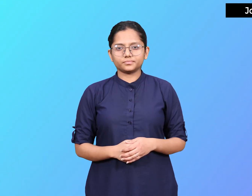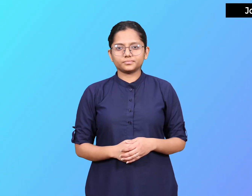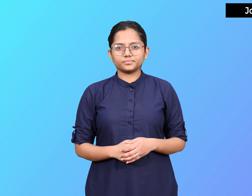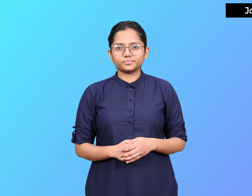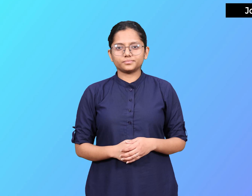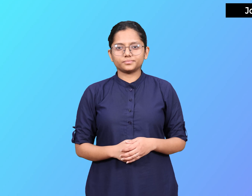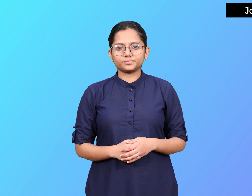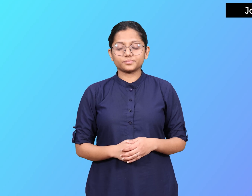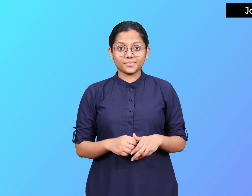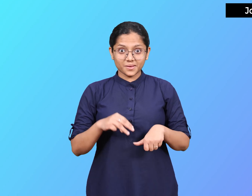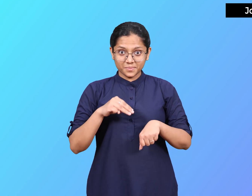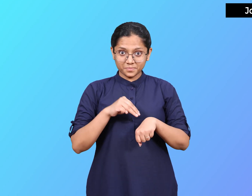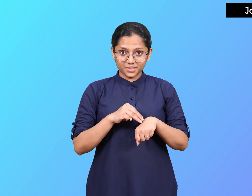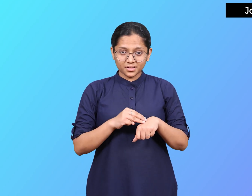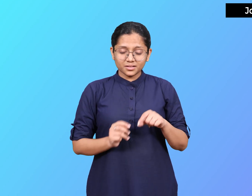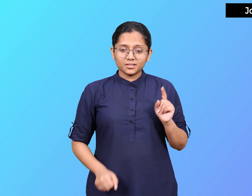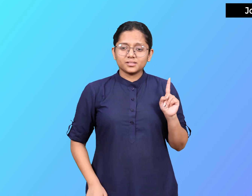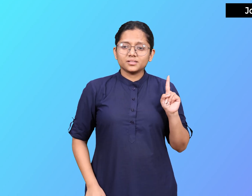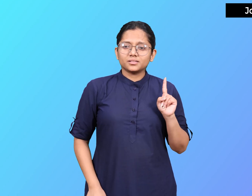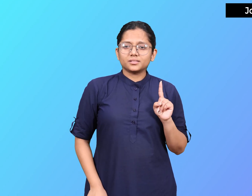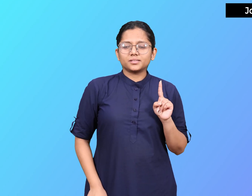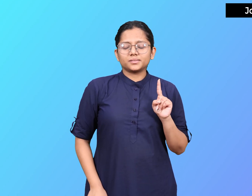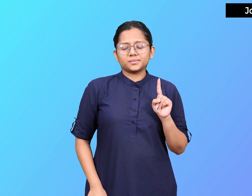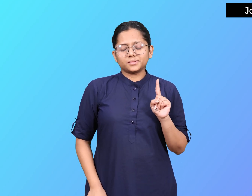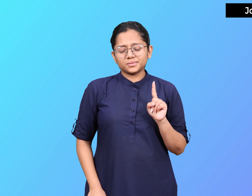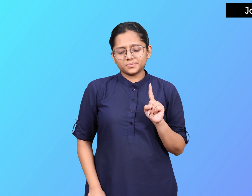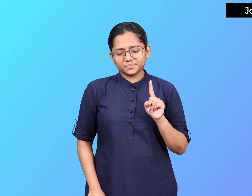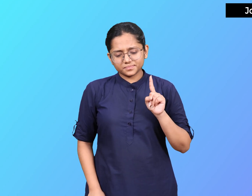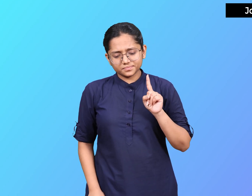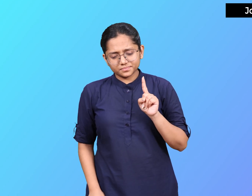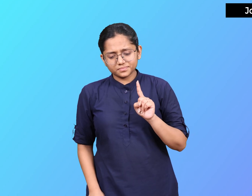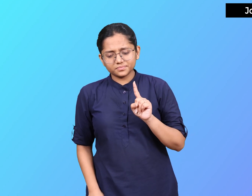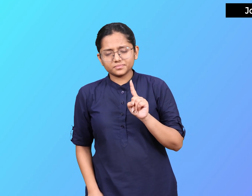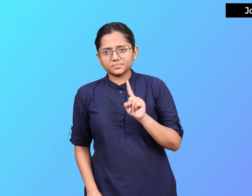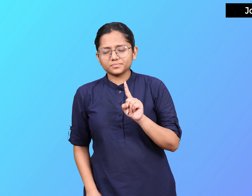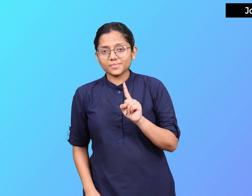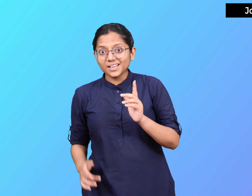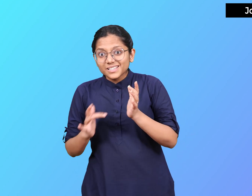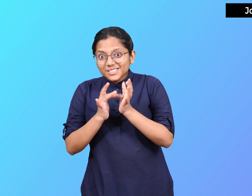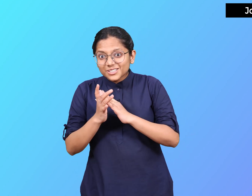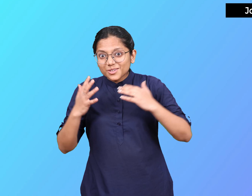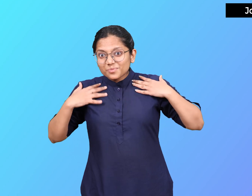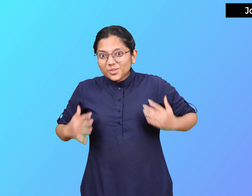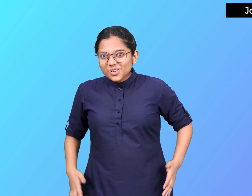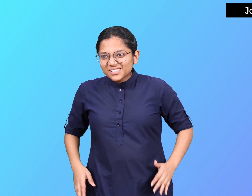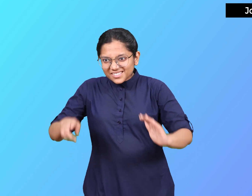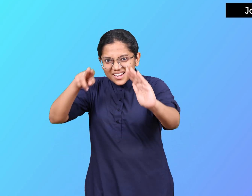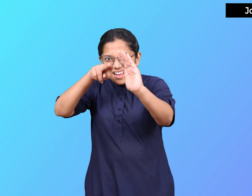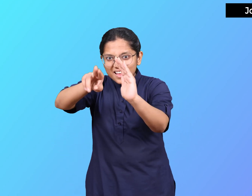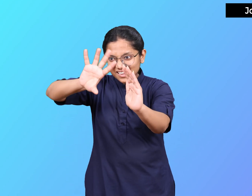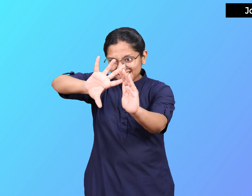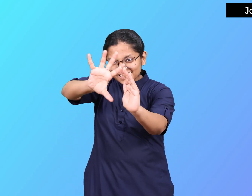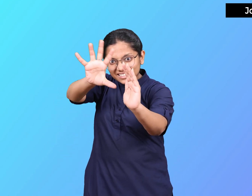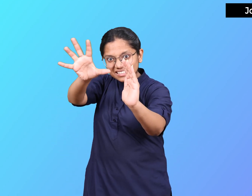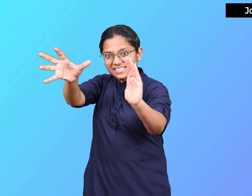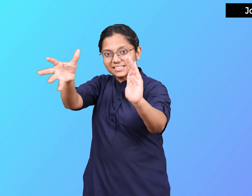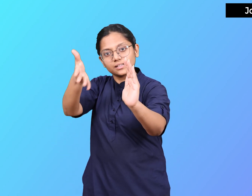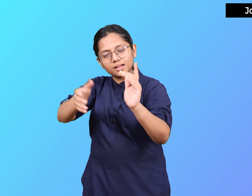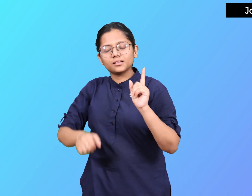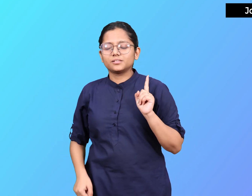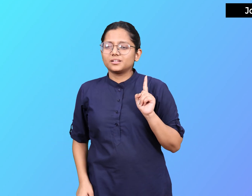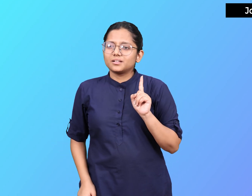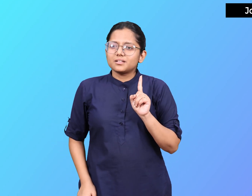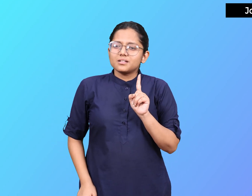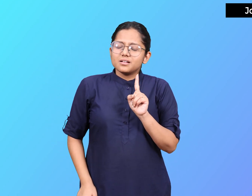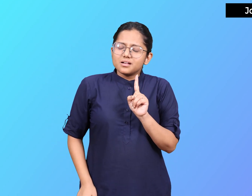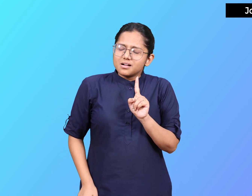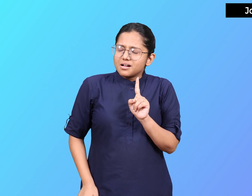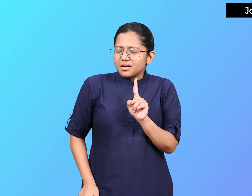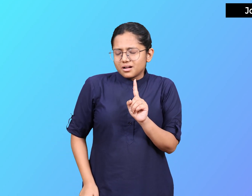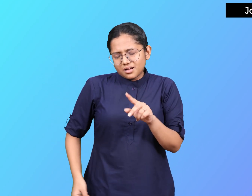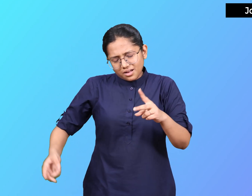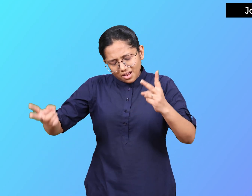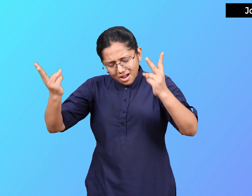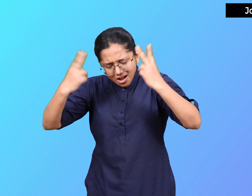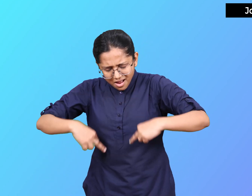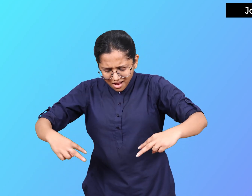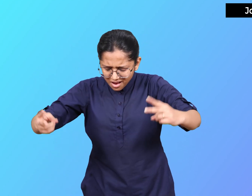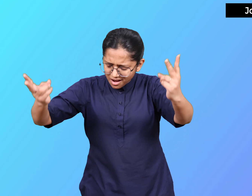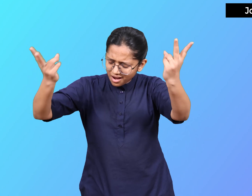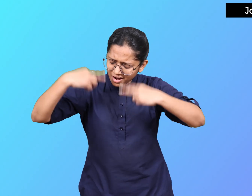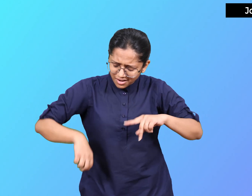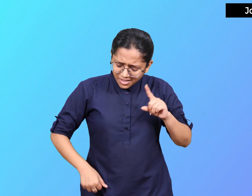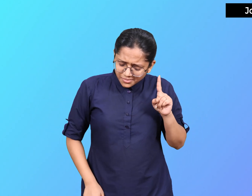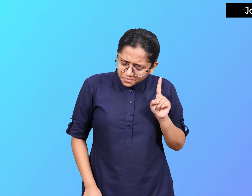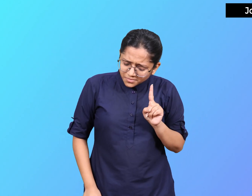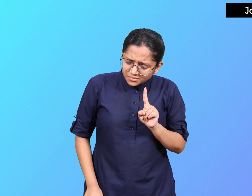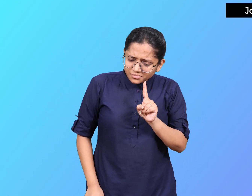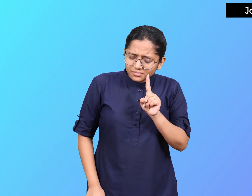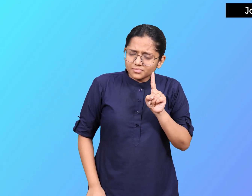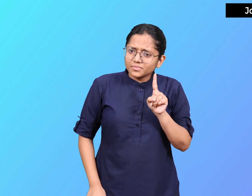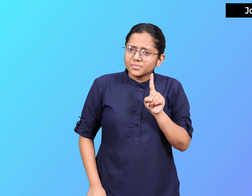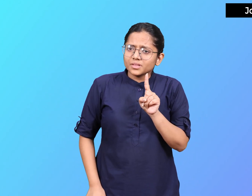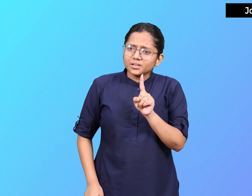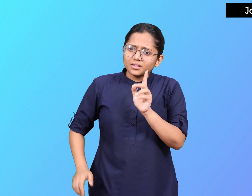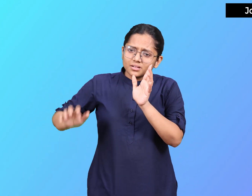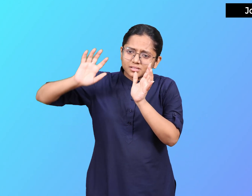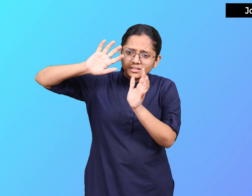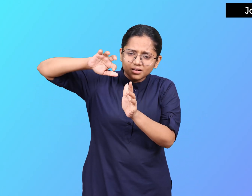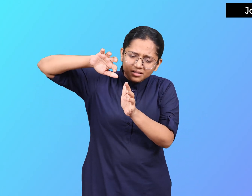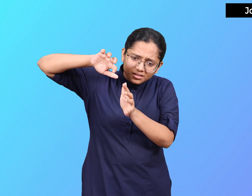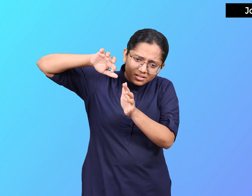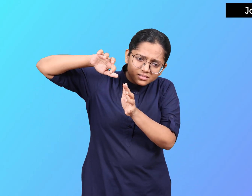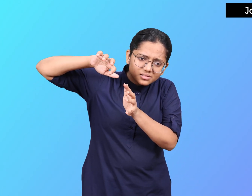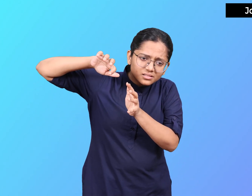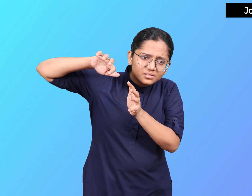But Mary stood outside the tomb, crying. While she was crying, she bent down and looked inside the tomb.